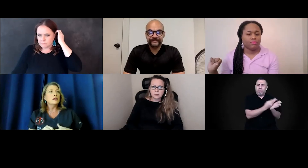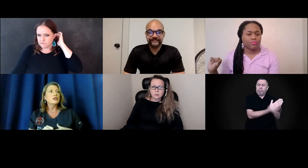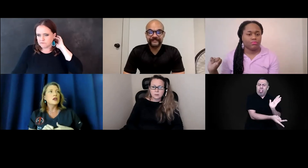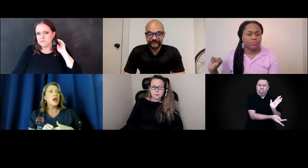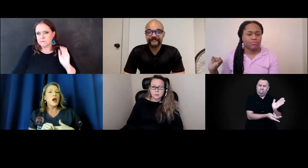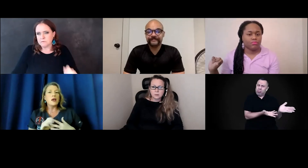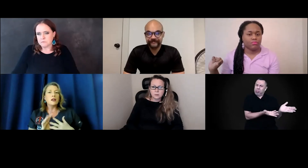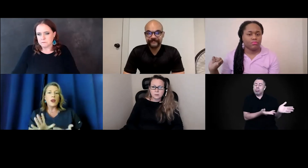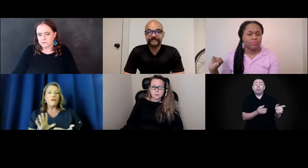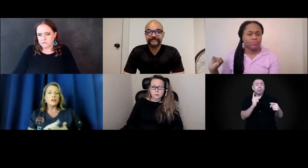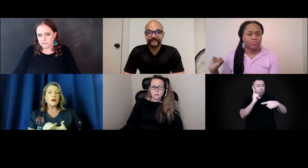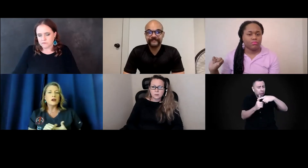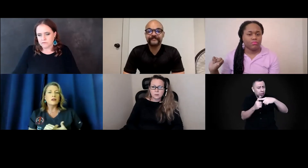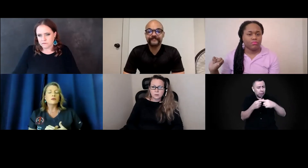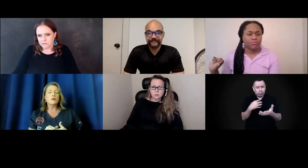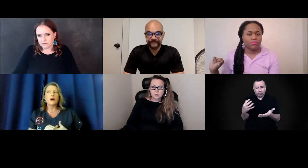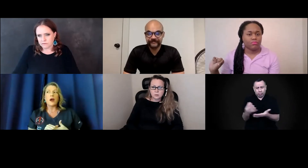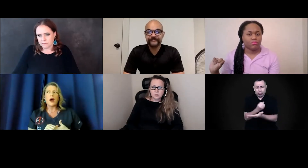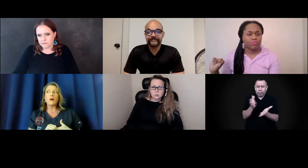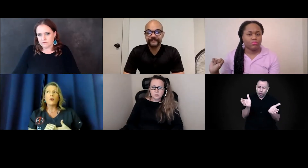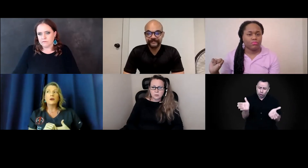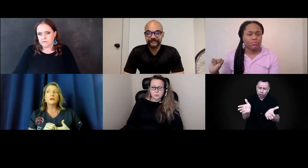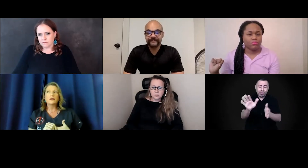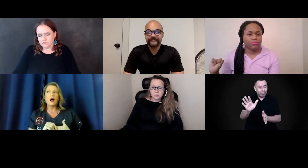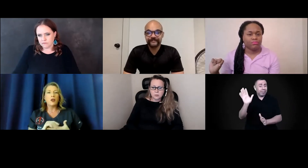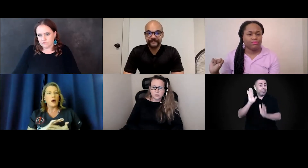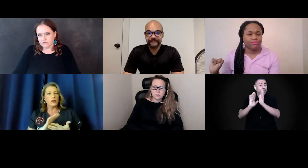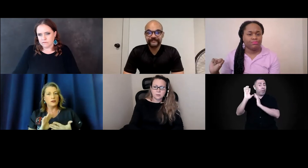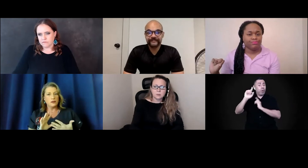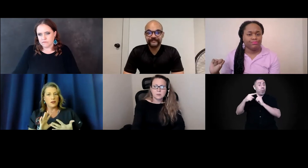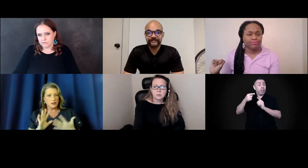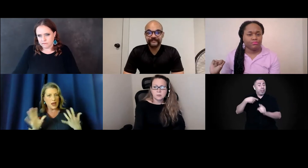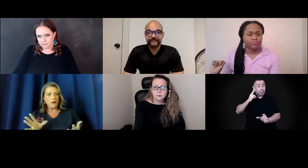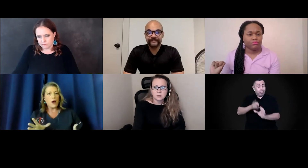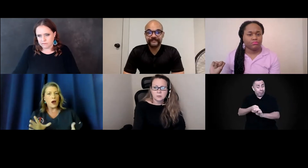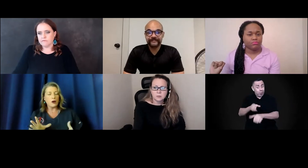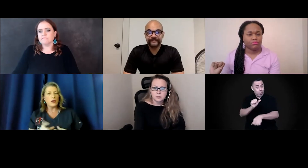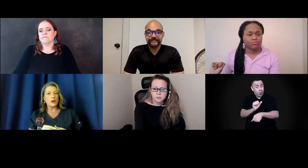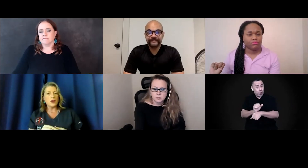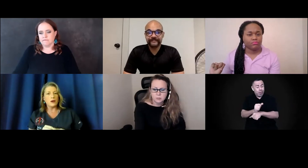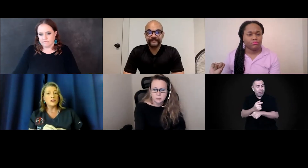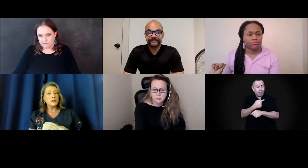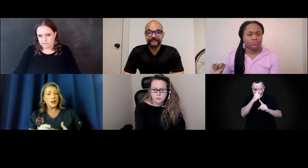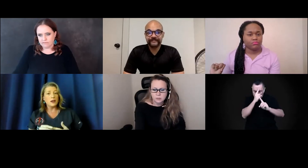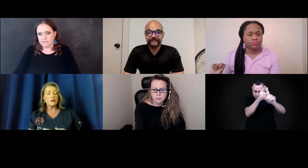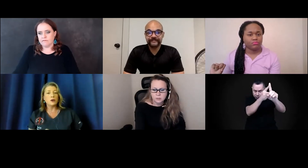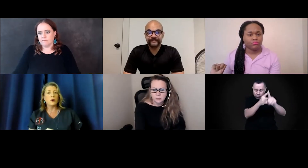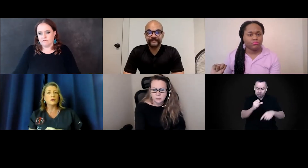when I first started this work, I was all about the staff hiring designated interpreters